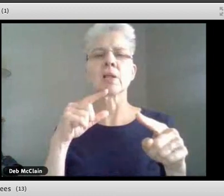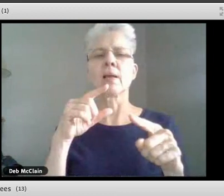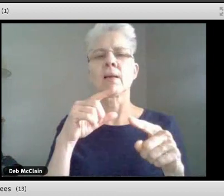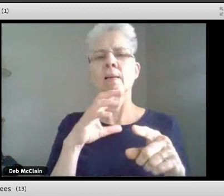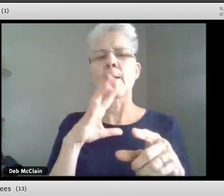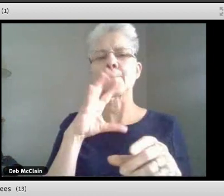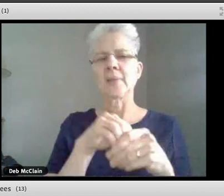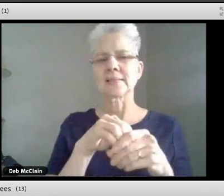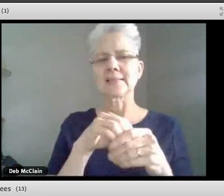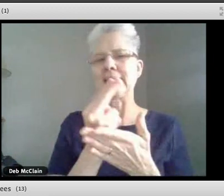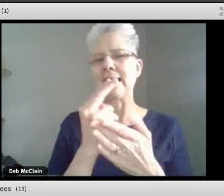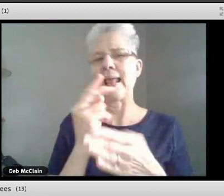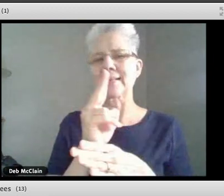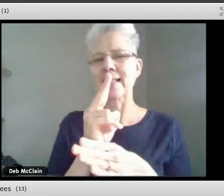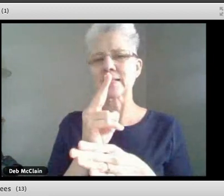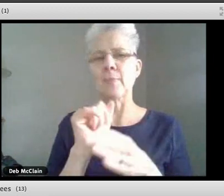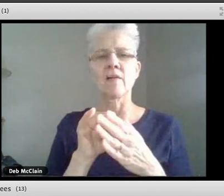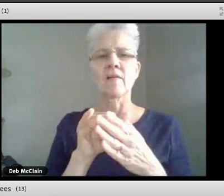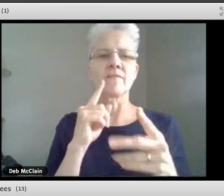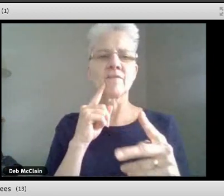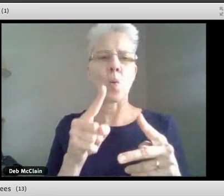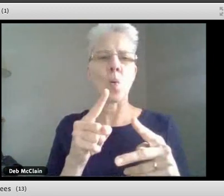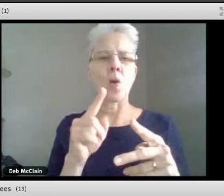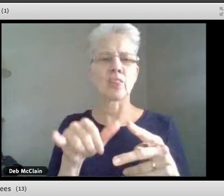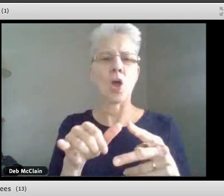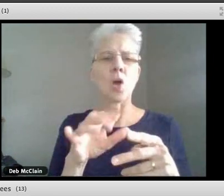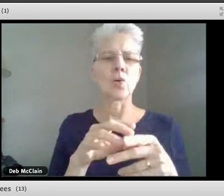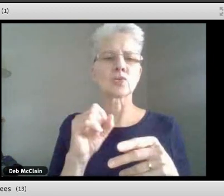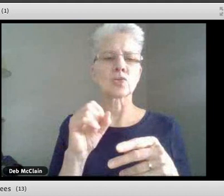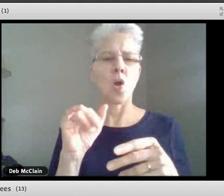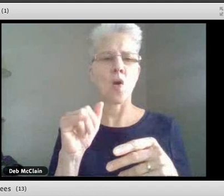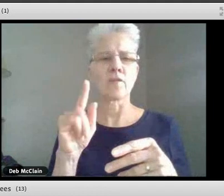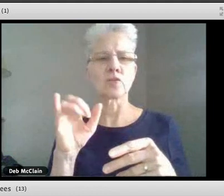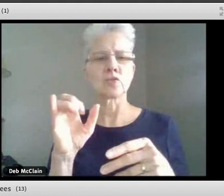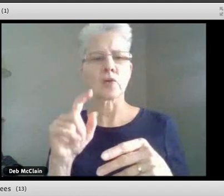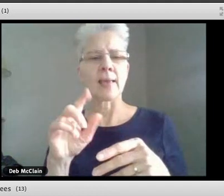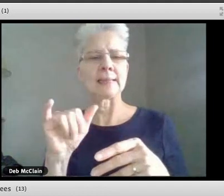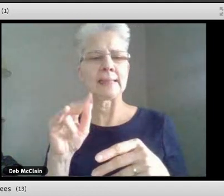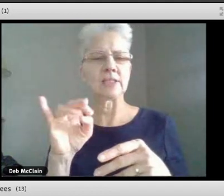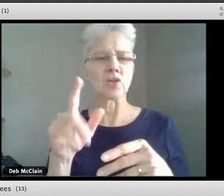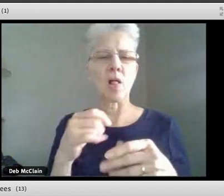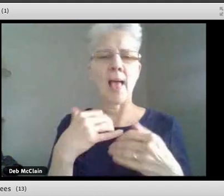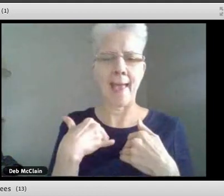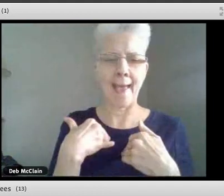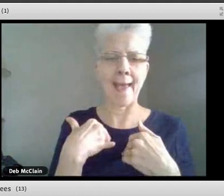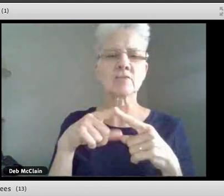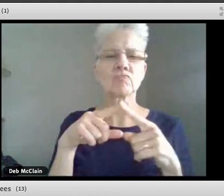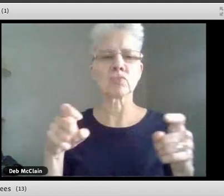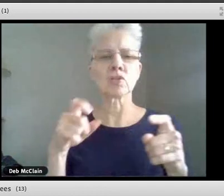OverDrive does. So that opens up the world to people with disabilities. There's also an app for the National Library Service,